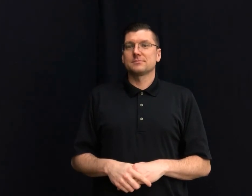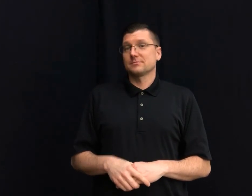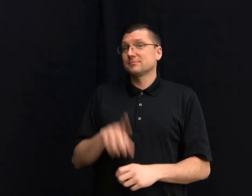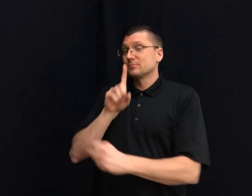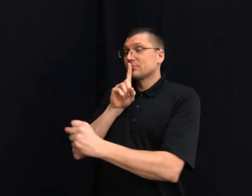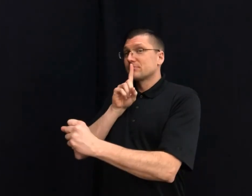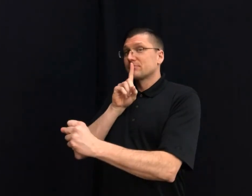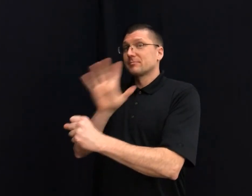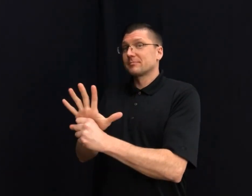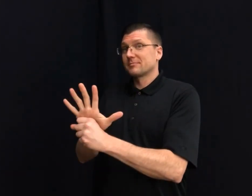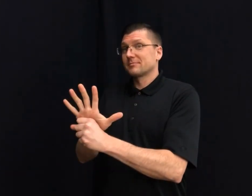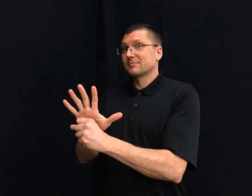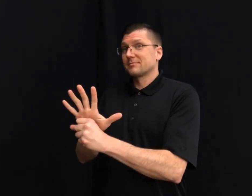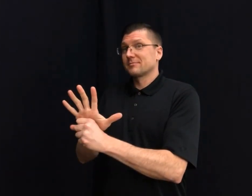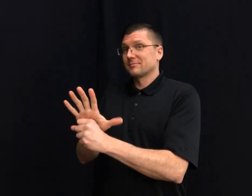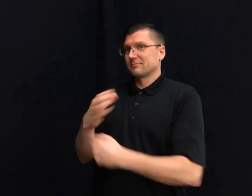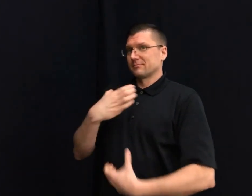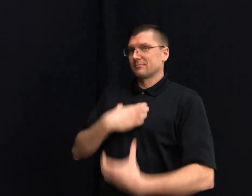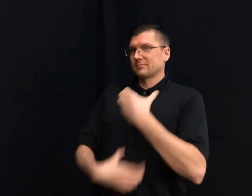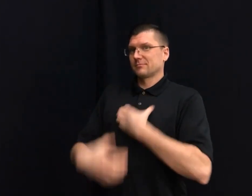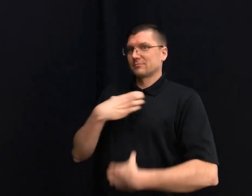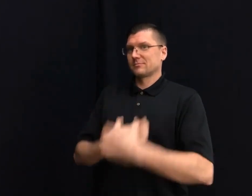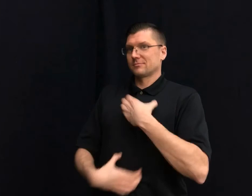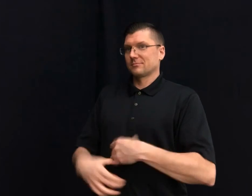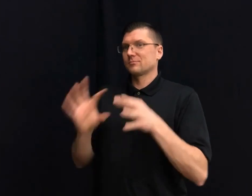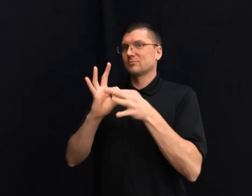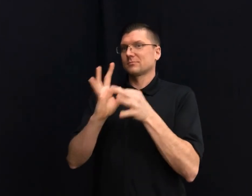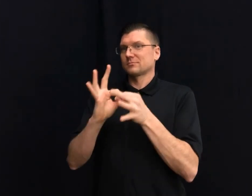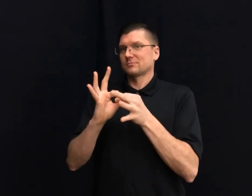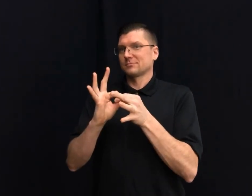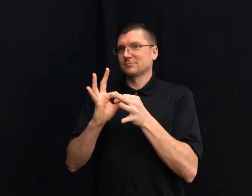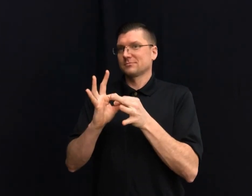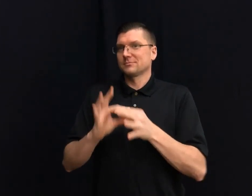( 13 )